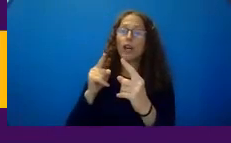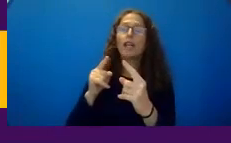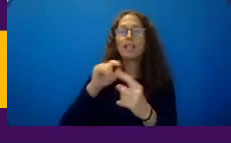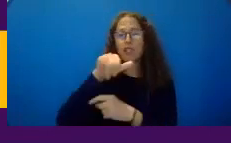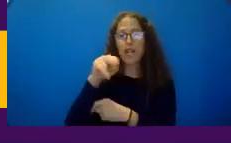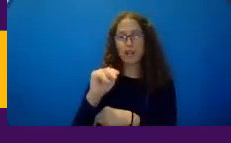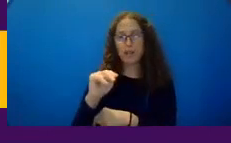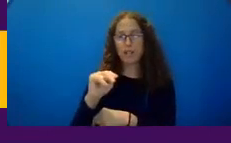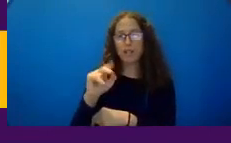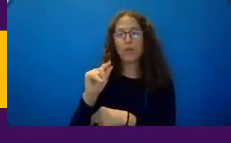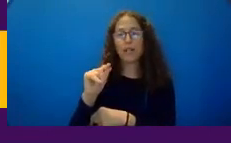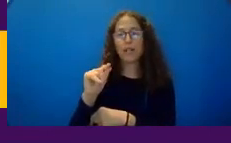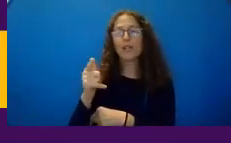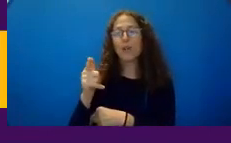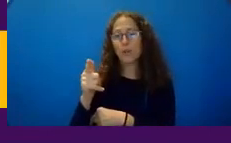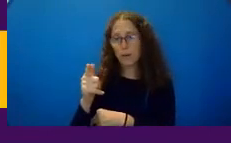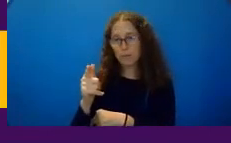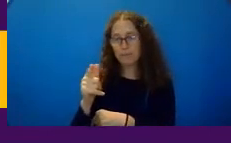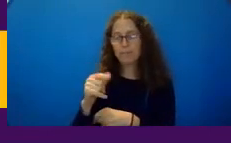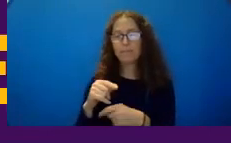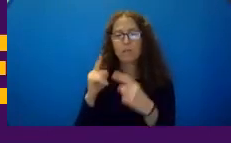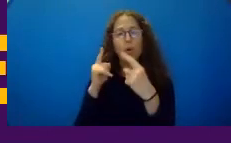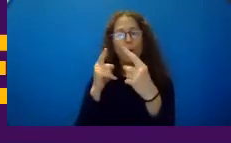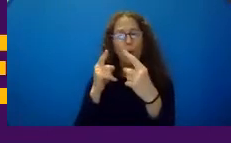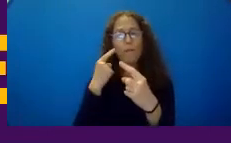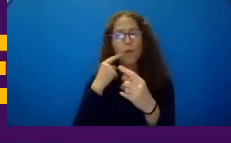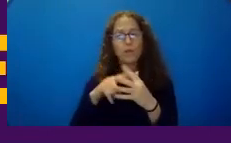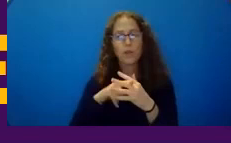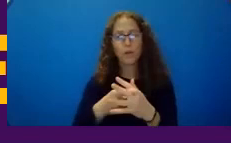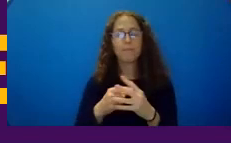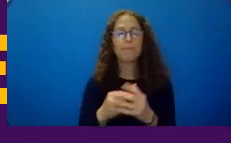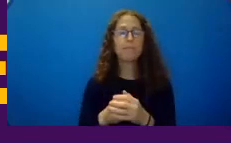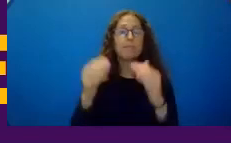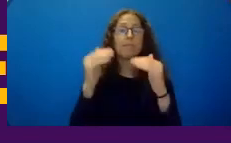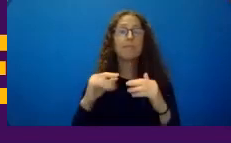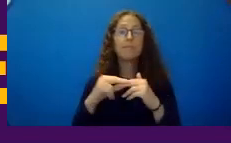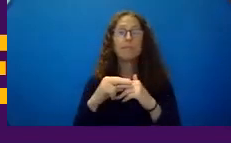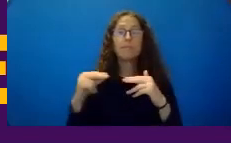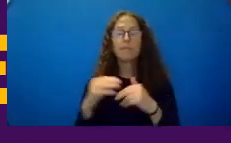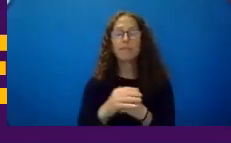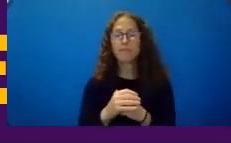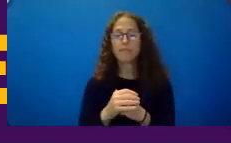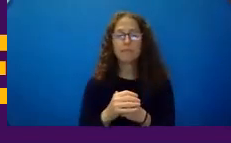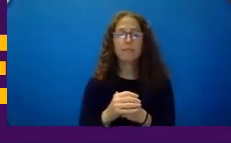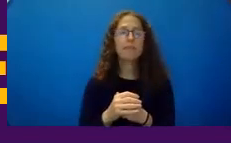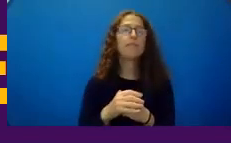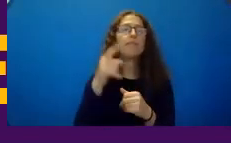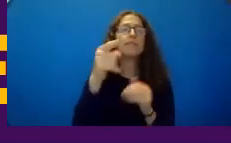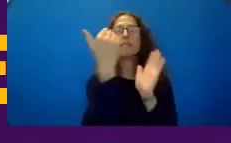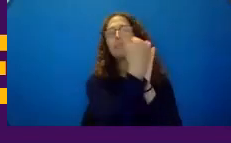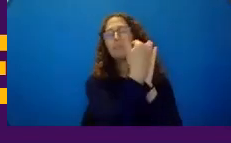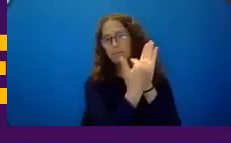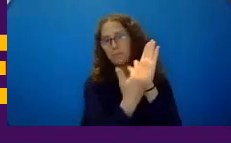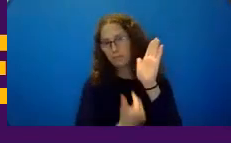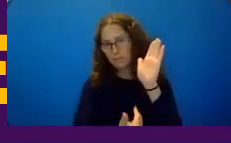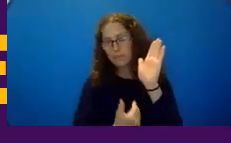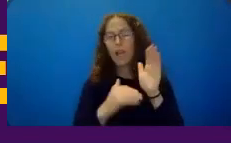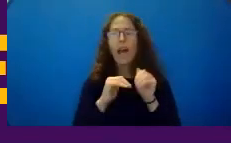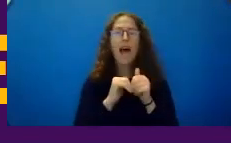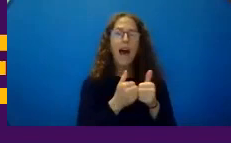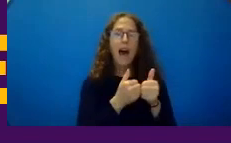SELECTED AND THOSE NOT SELECTED.